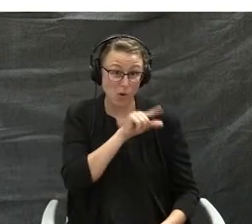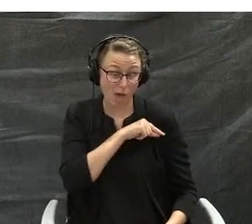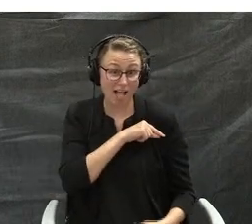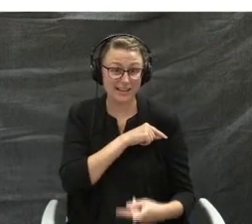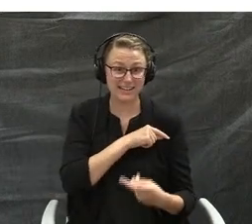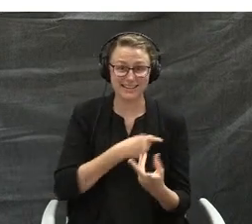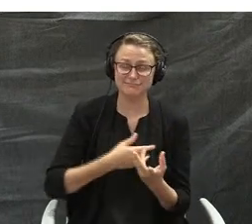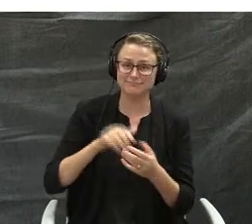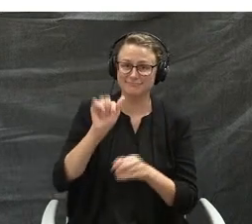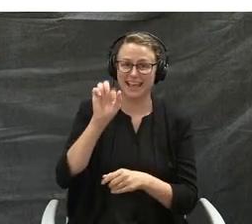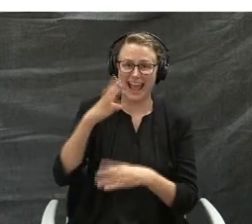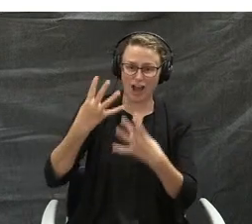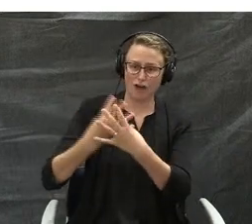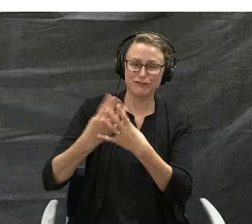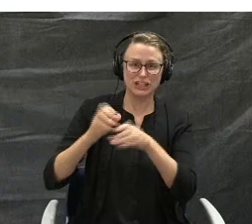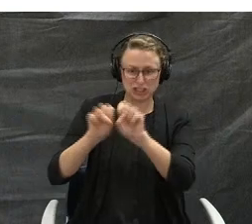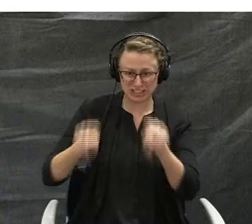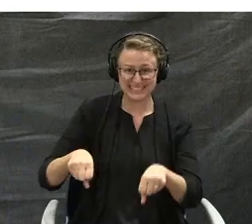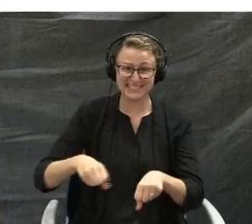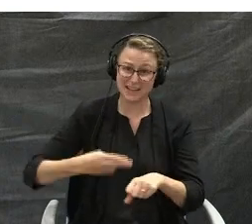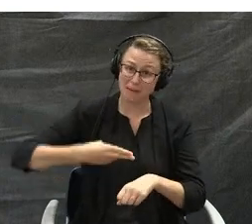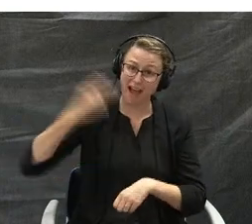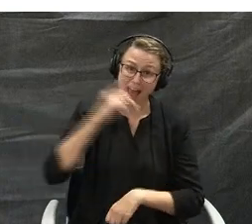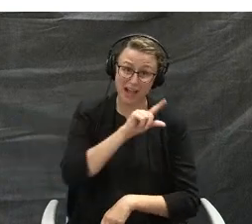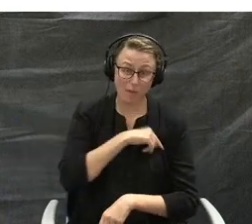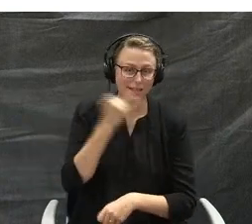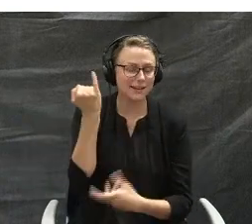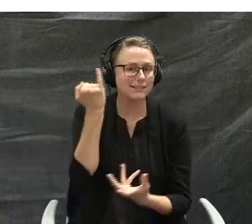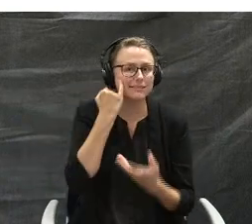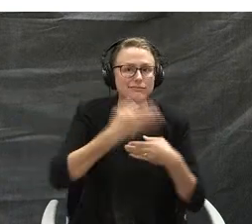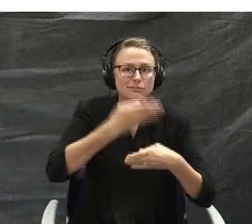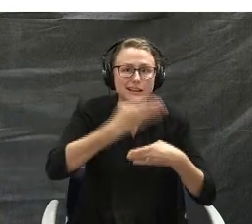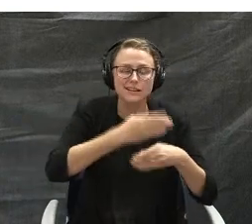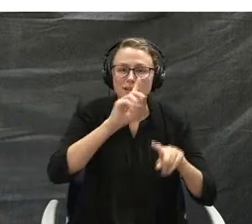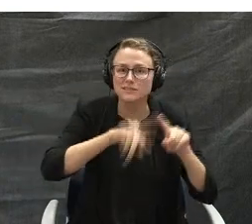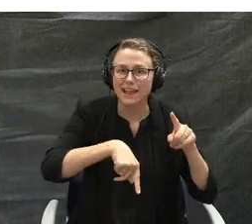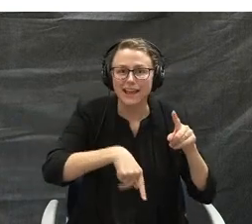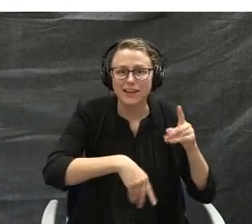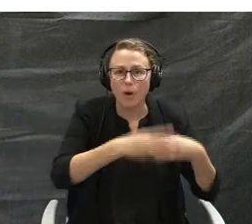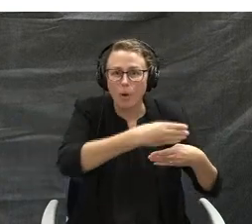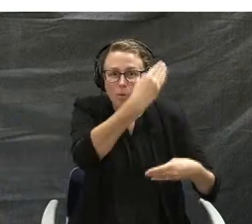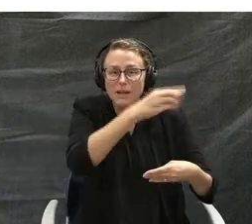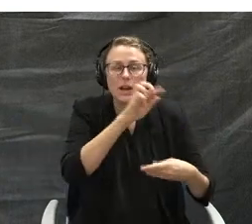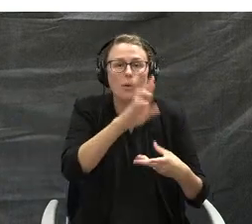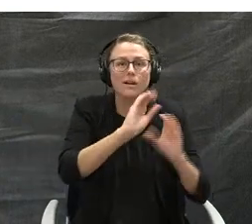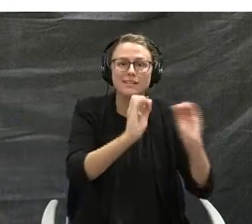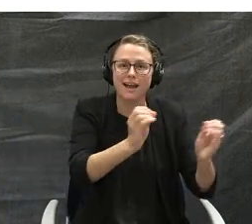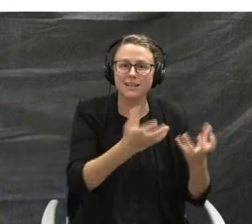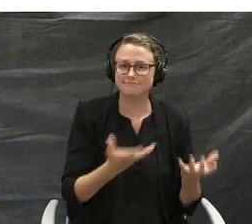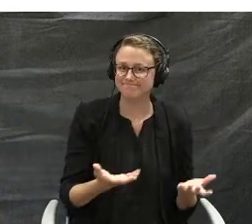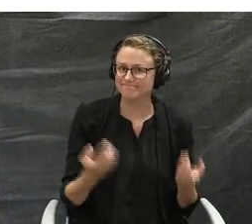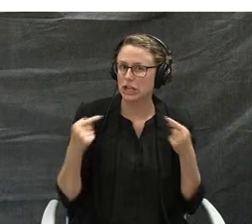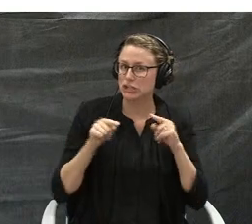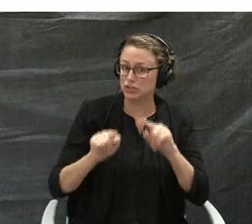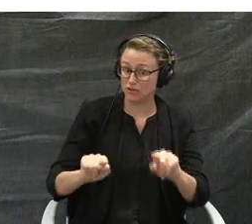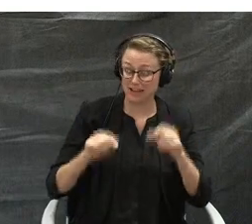air filtration systems in situations where they can't open their windows or have no windows during the winter season, will